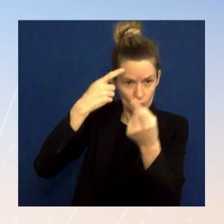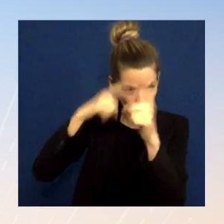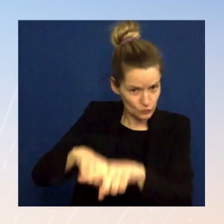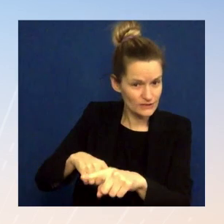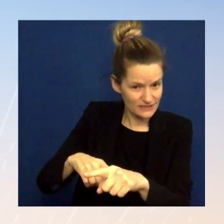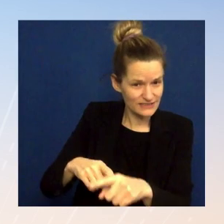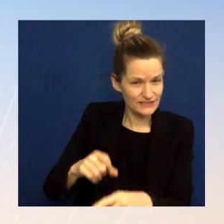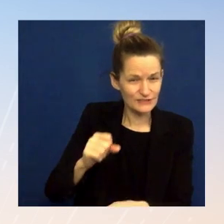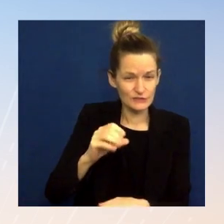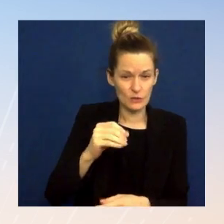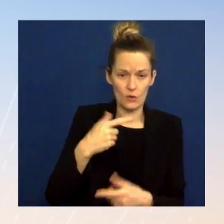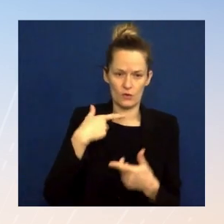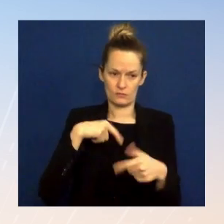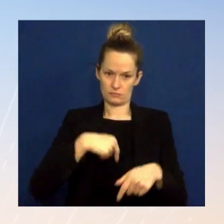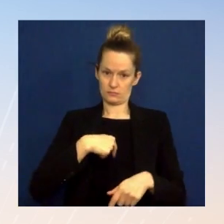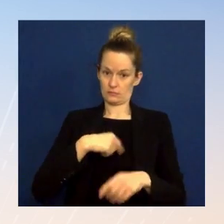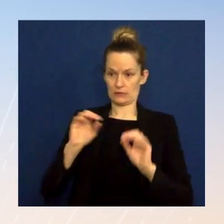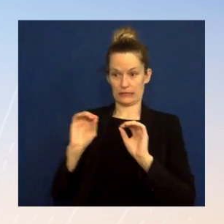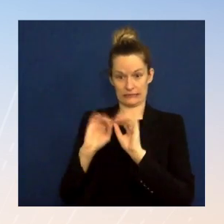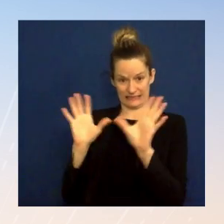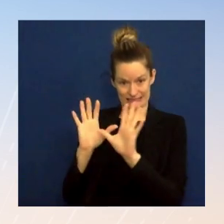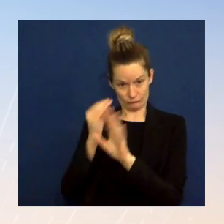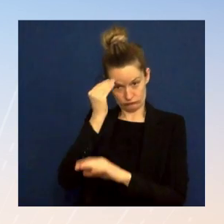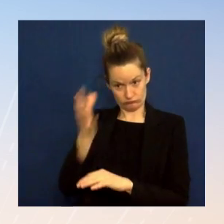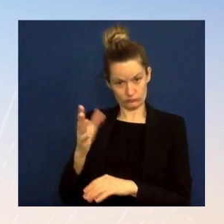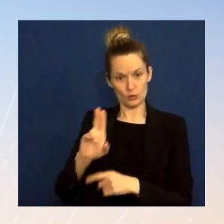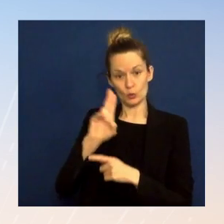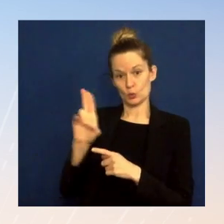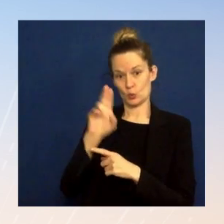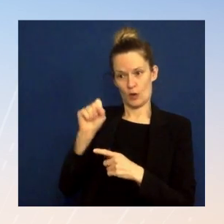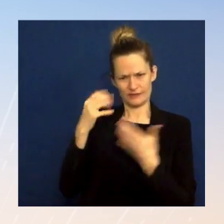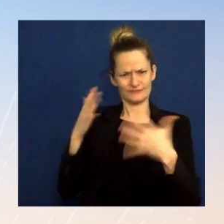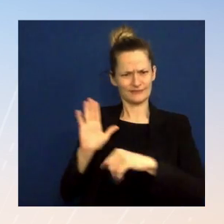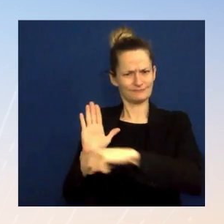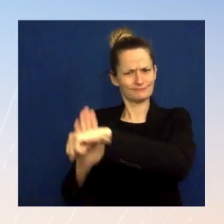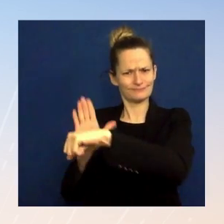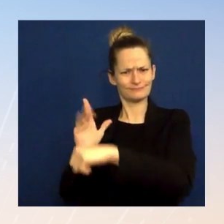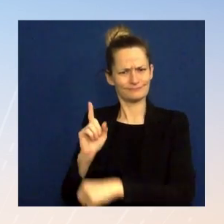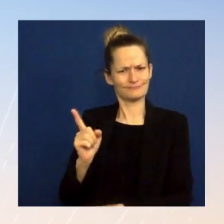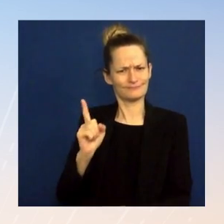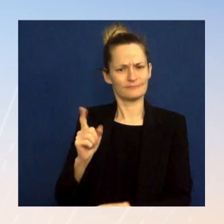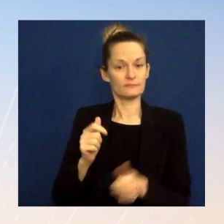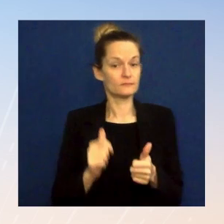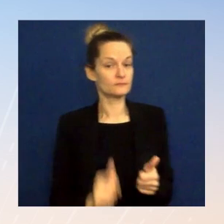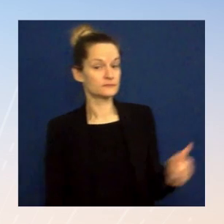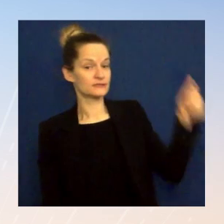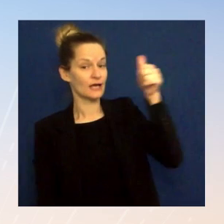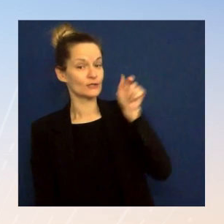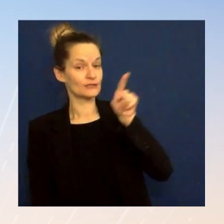And Presi- -- Secretary Blinken put out a very strong statement yesterday by the actions taken 36 hours ago